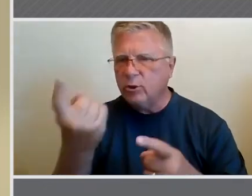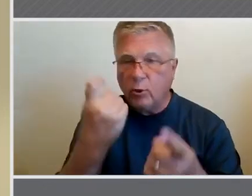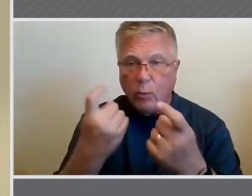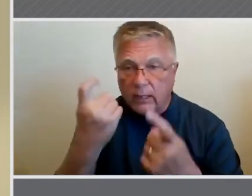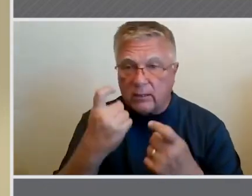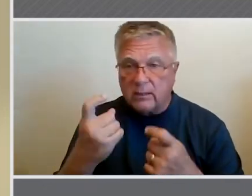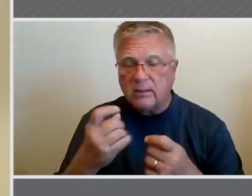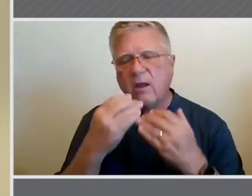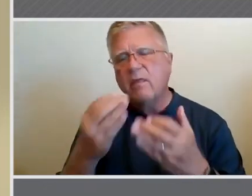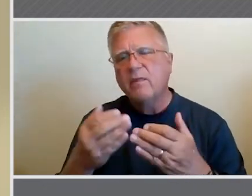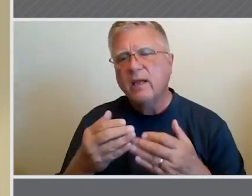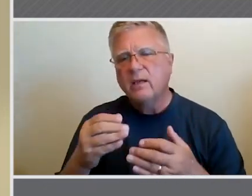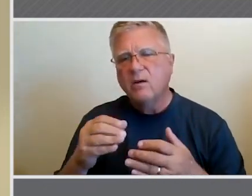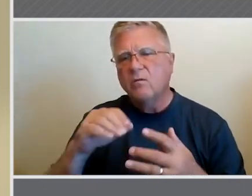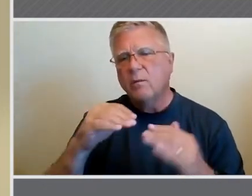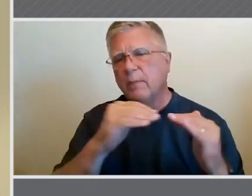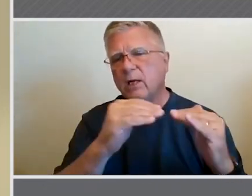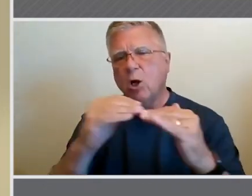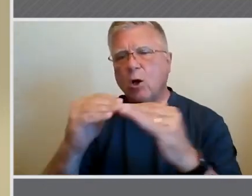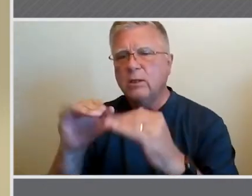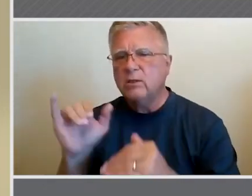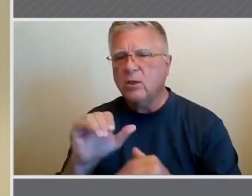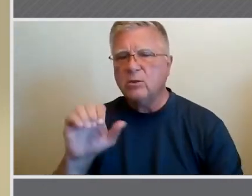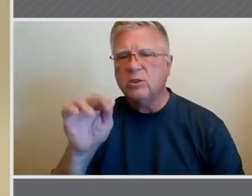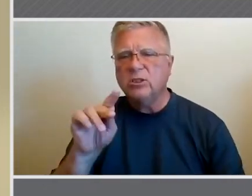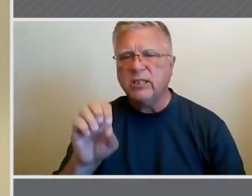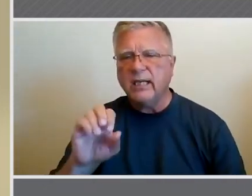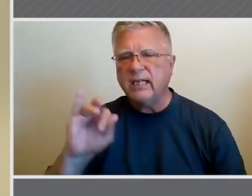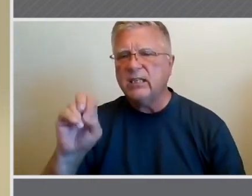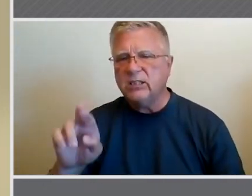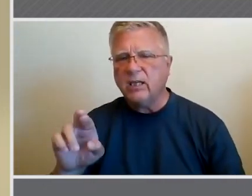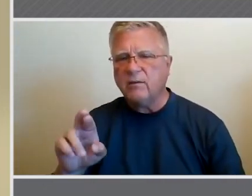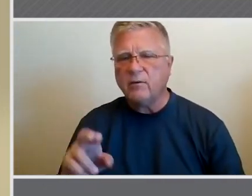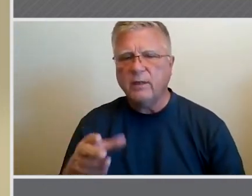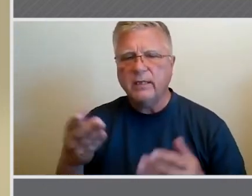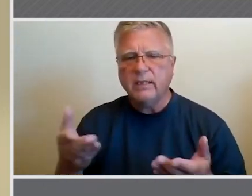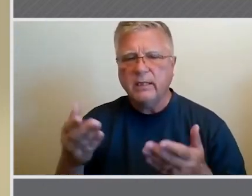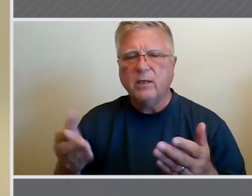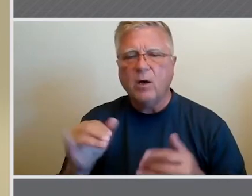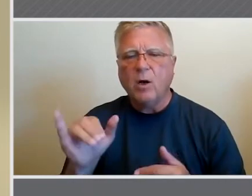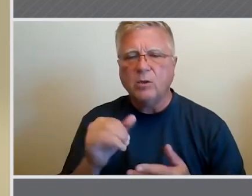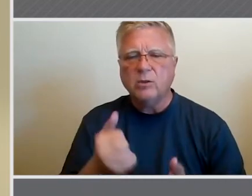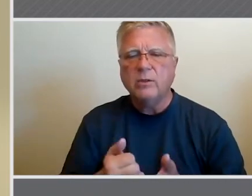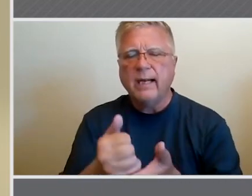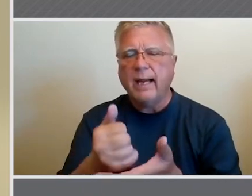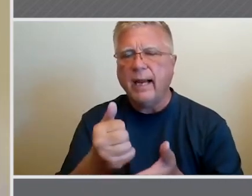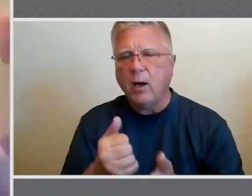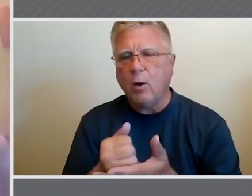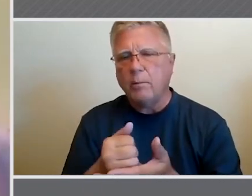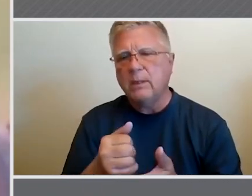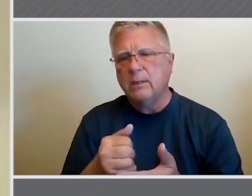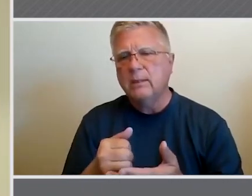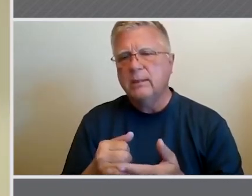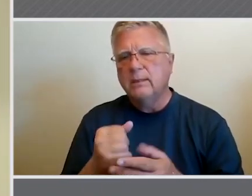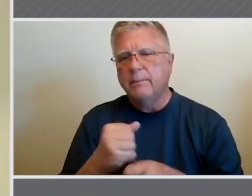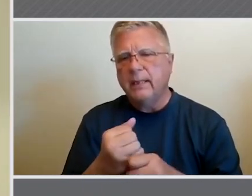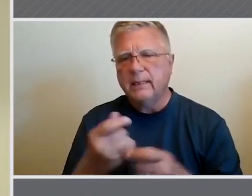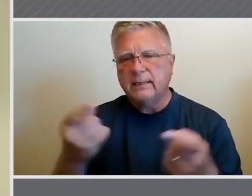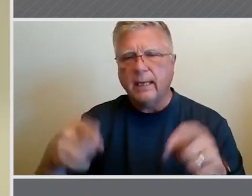to my colleagues as well to Shana Jennifer and I know Dave servants here as well to, to help, help facilitate this, so thank you very much, so I got.